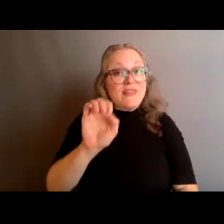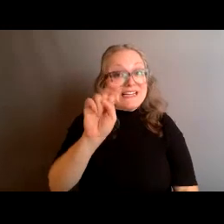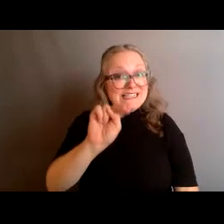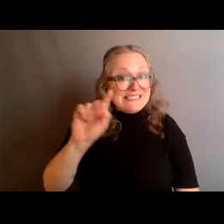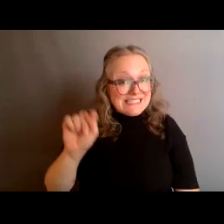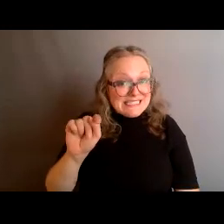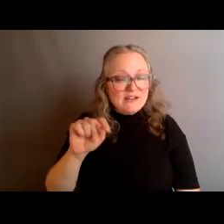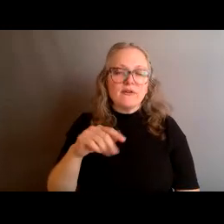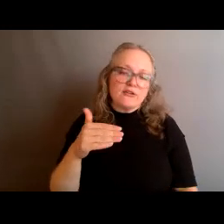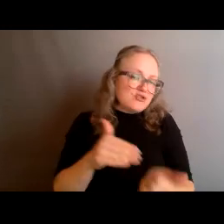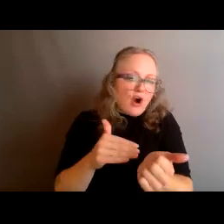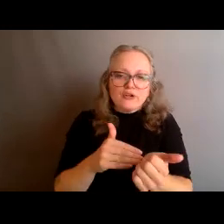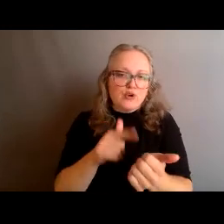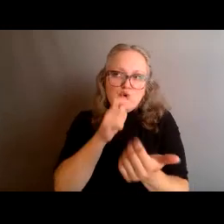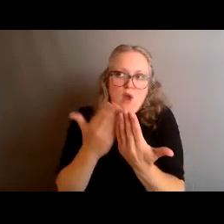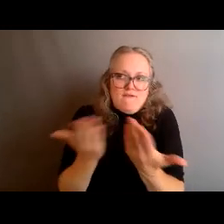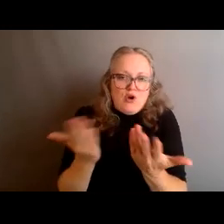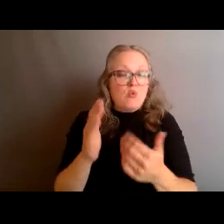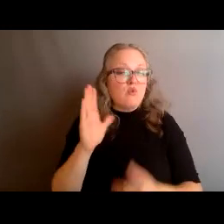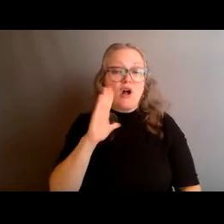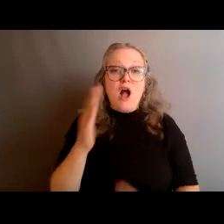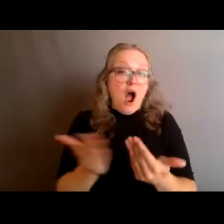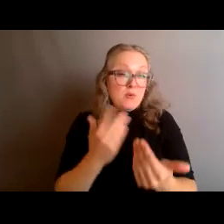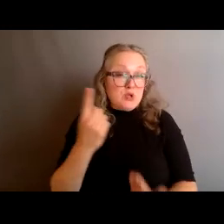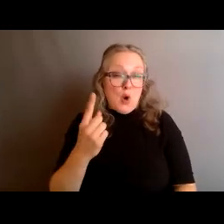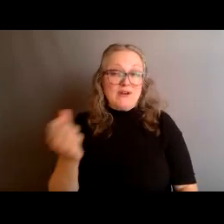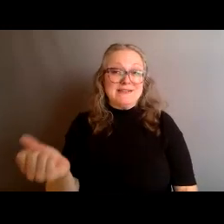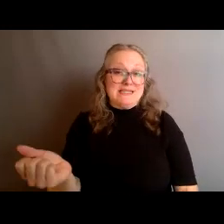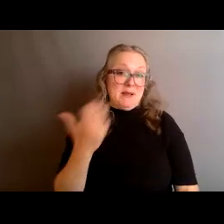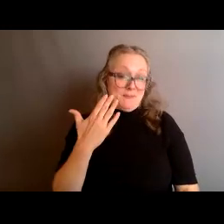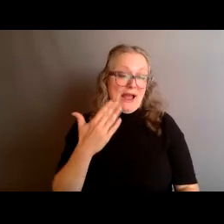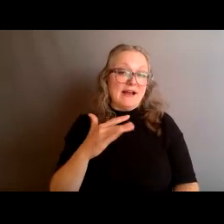The dock, whoever it is, will almost always send me back a medical clearance with dictation.